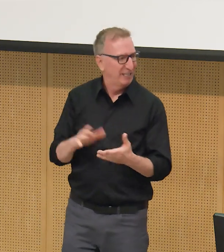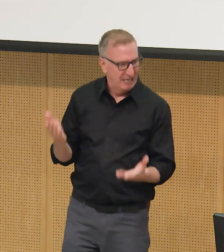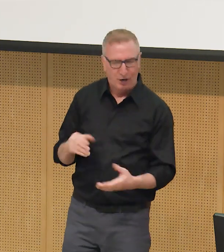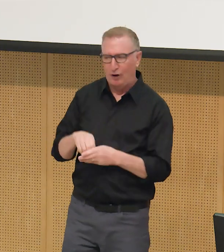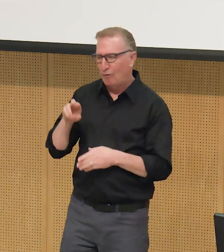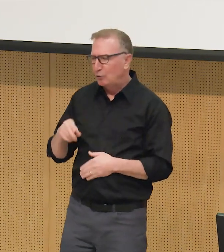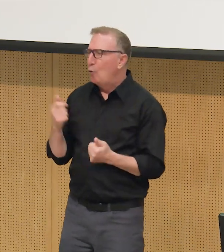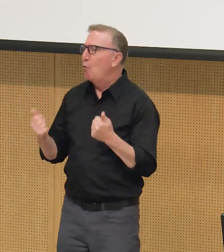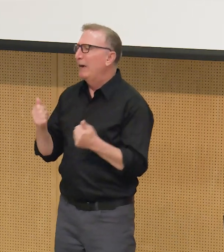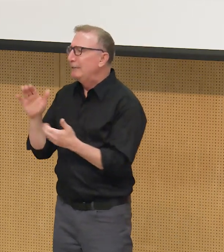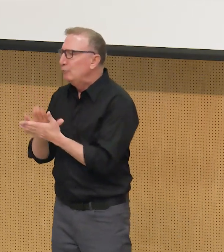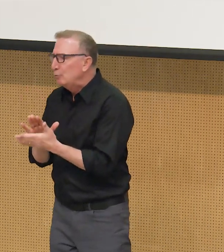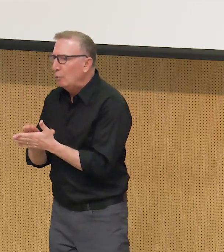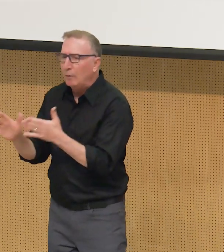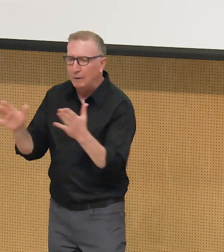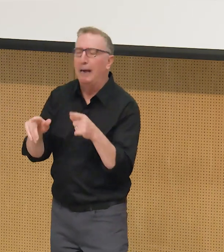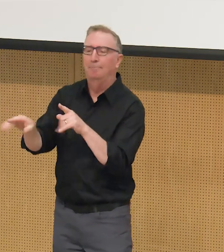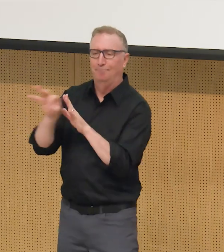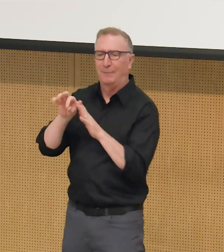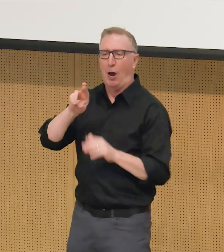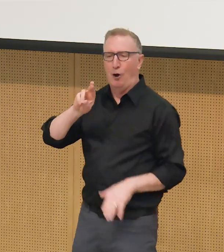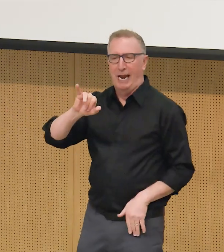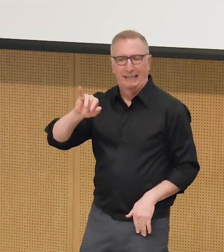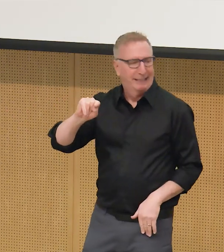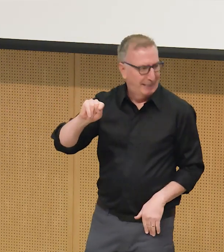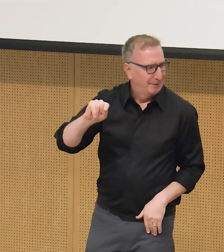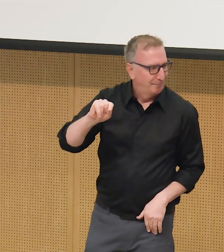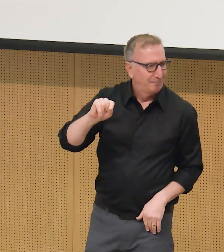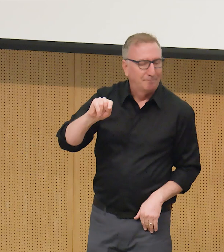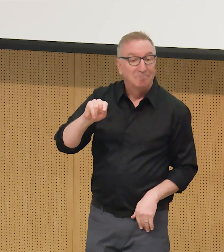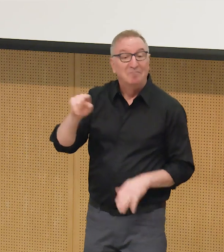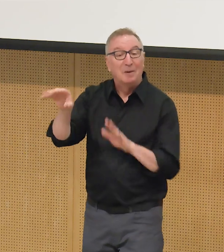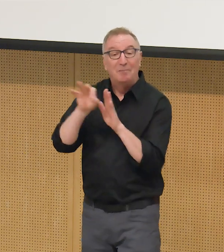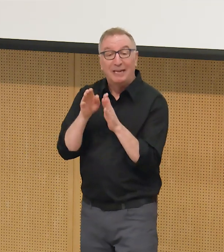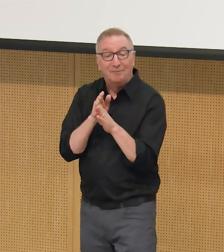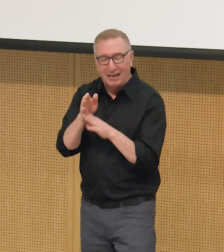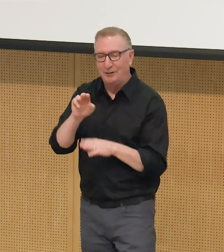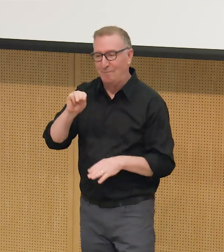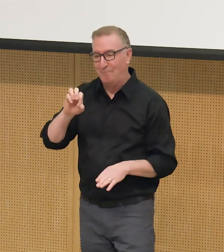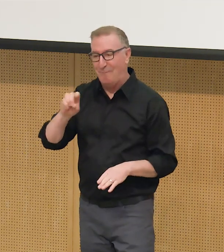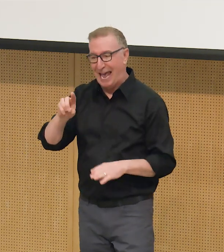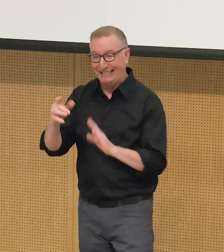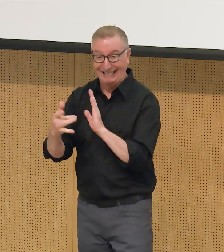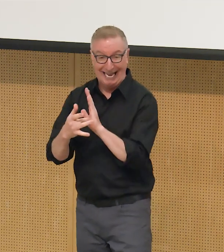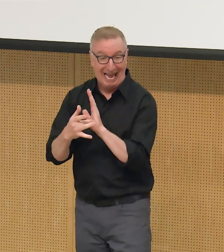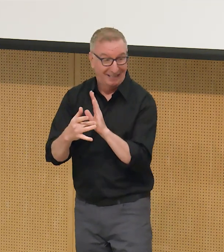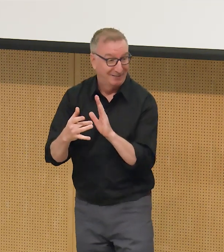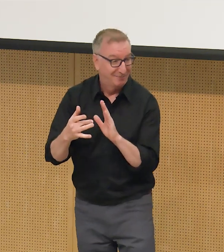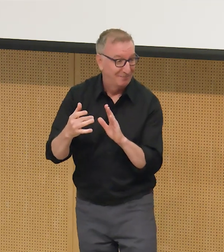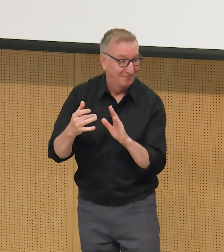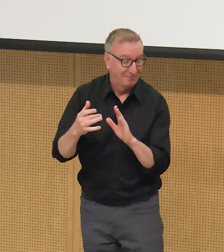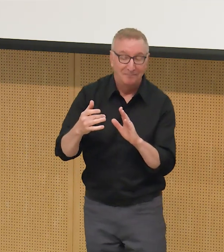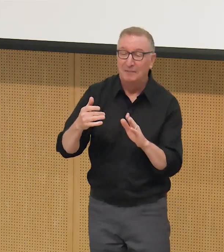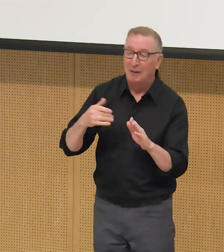to be in the band and go to school. I eventually chose RIT and majored in medical technology.